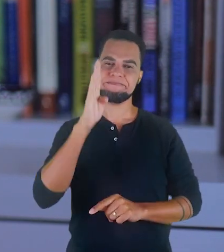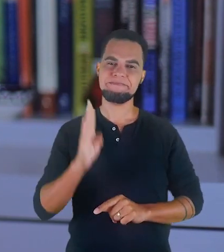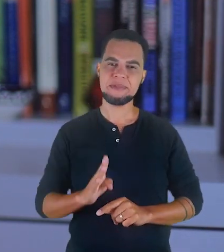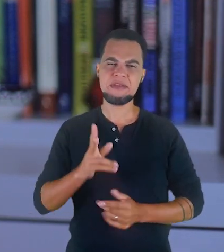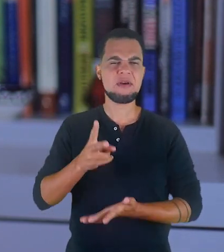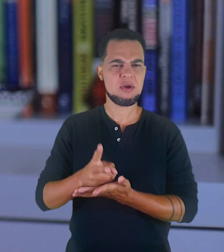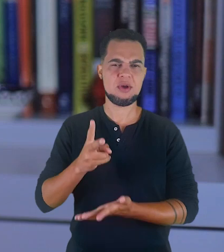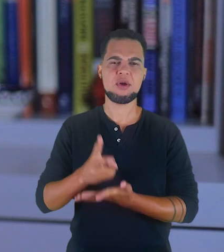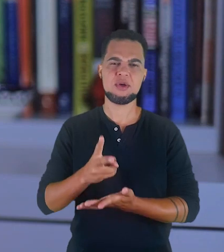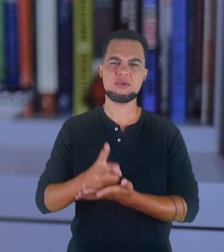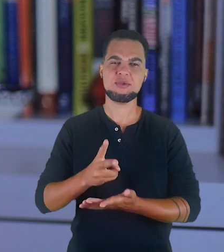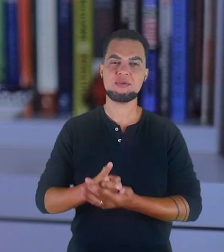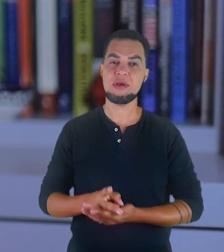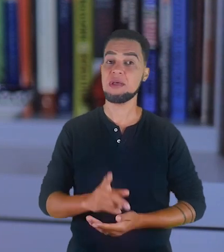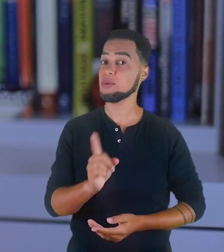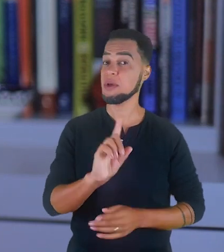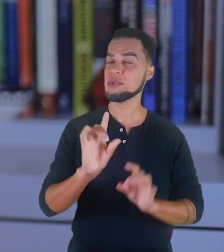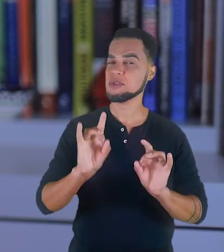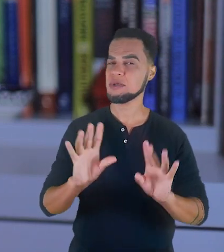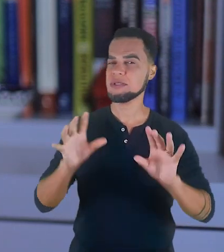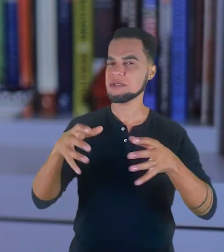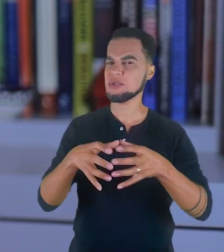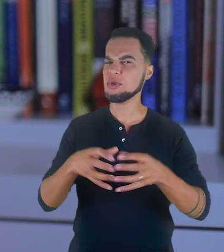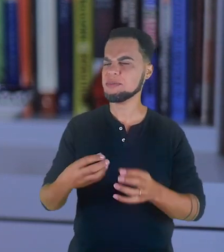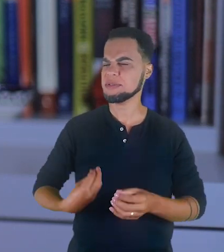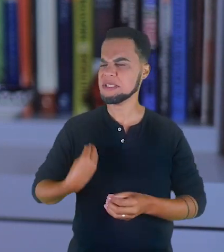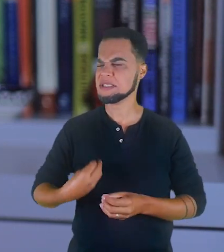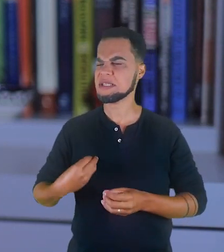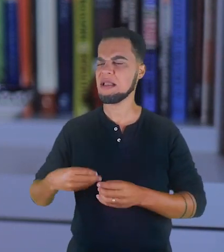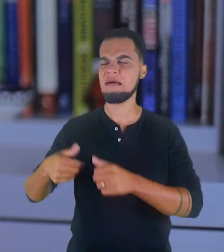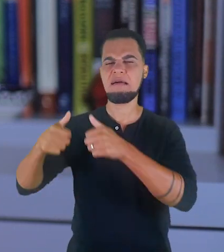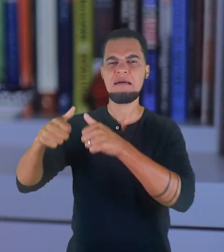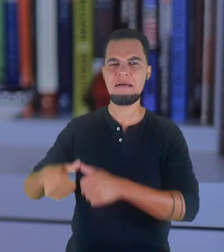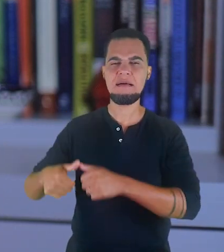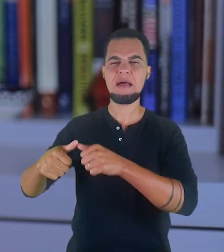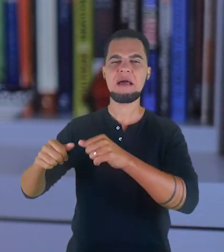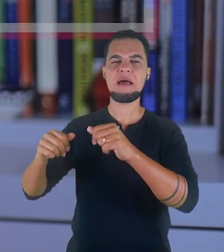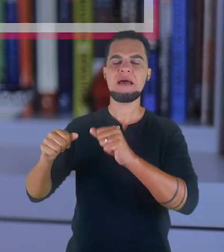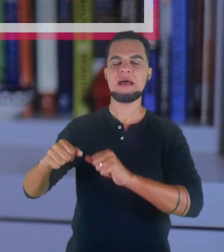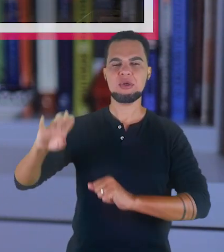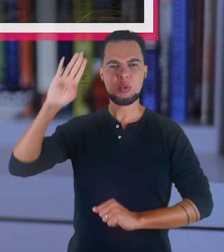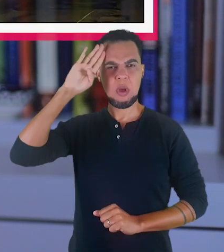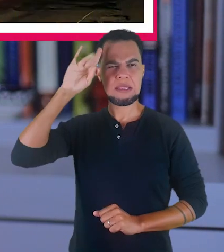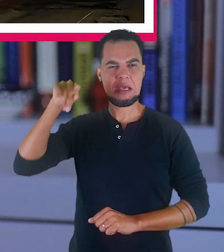and they will continue to do this. It's not just about those people who are camped in front of military barracks, that were blocking roads.